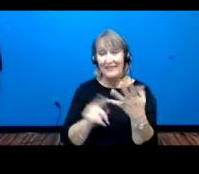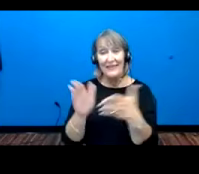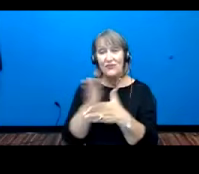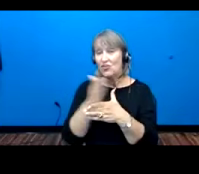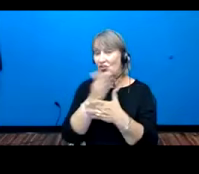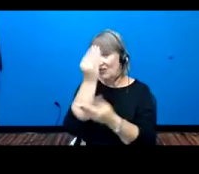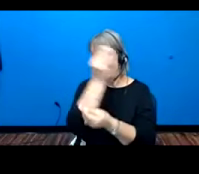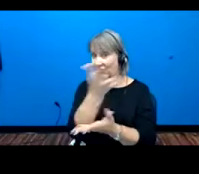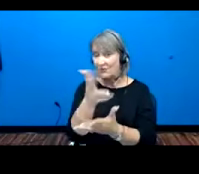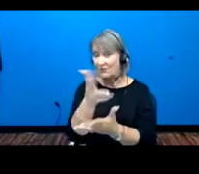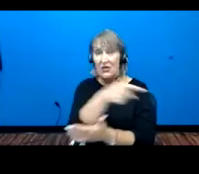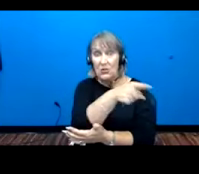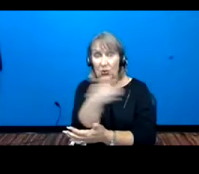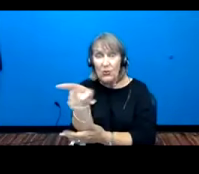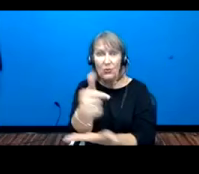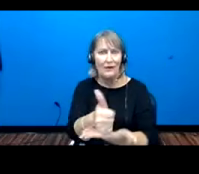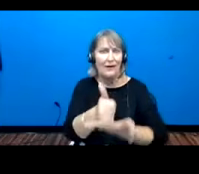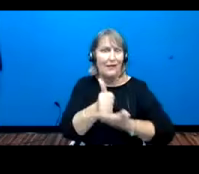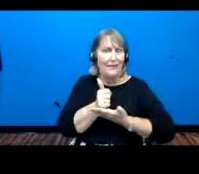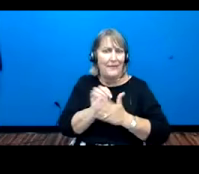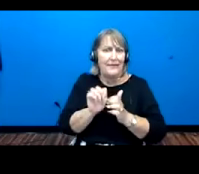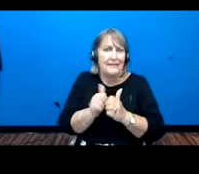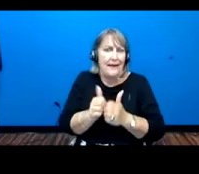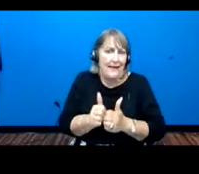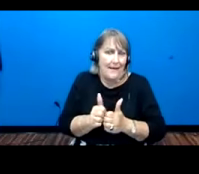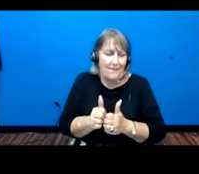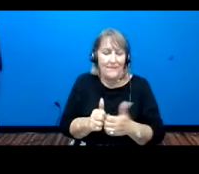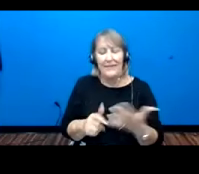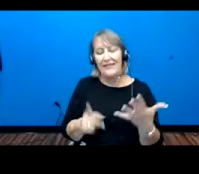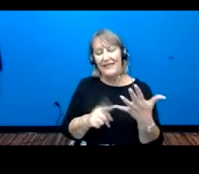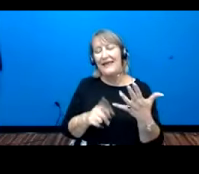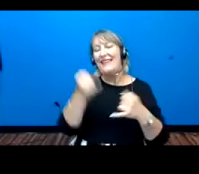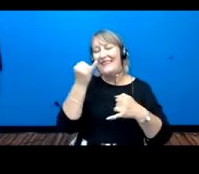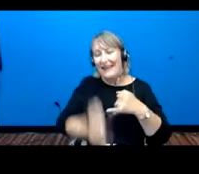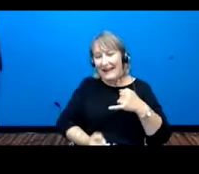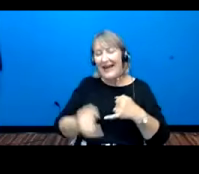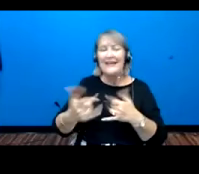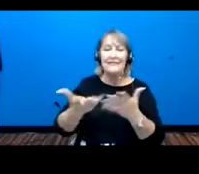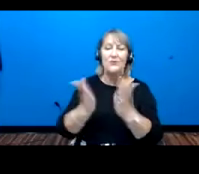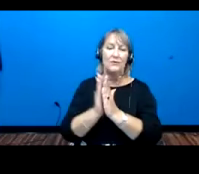about how you all can help us. And as I mentioned before, we'll have that whole Q&A as well,